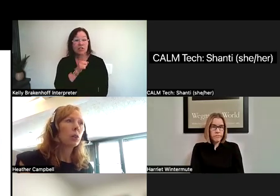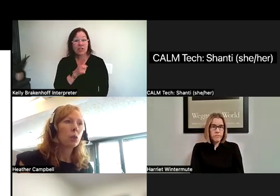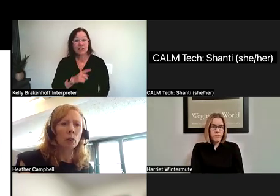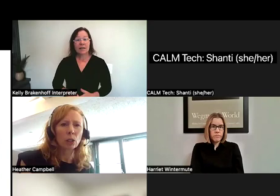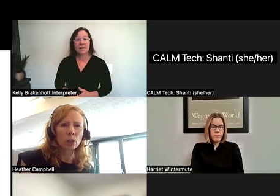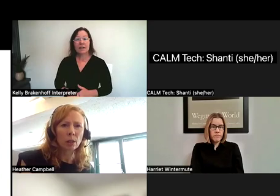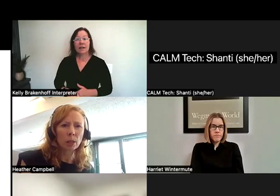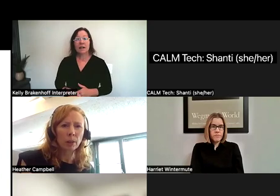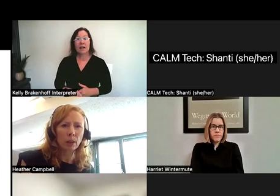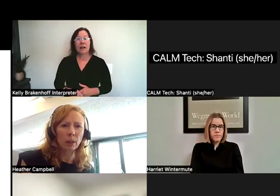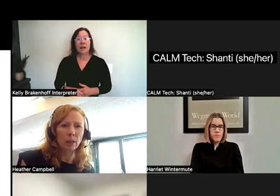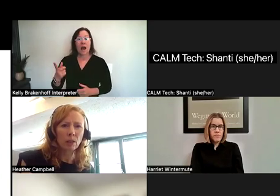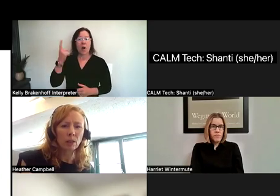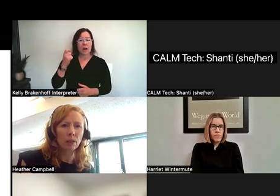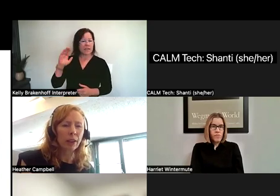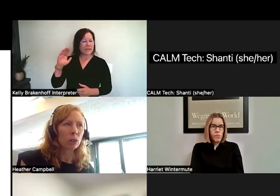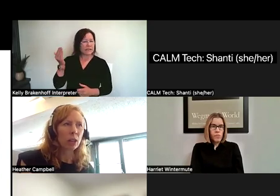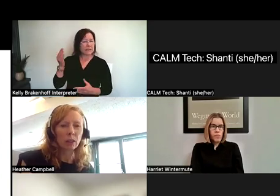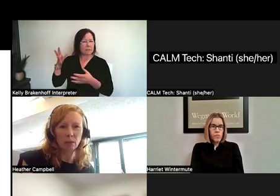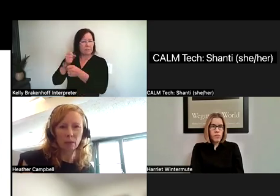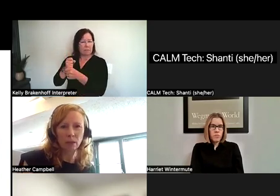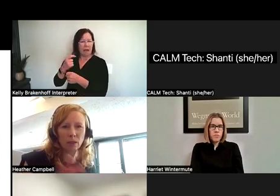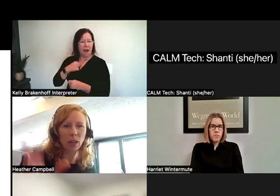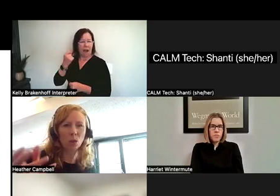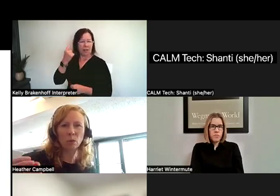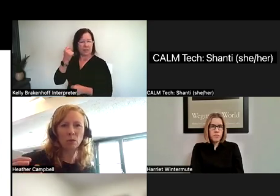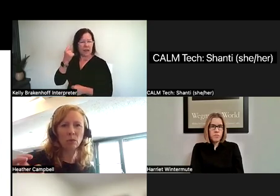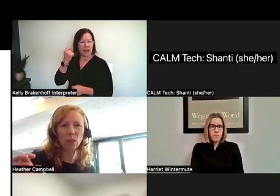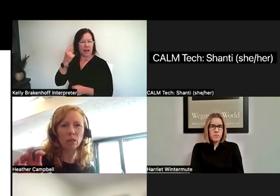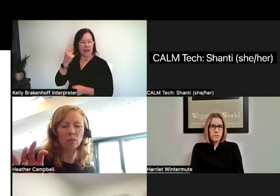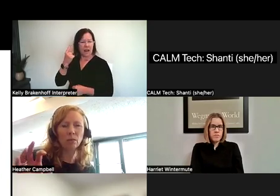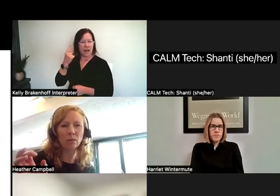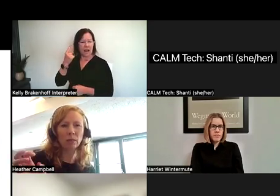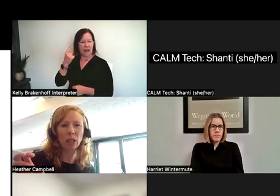So the question seems to be -- >> DR. ALYSE JORDAN: It's just making more of